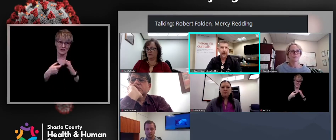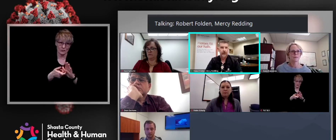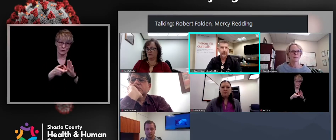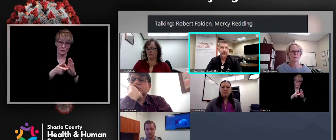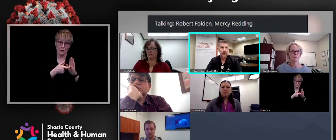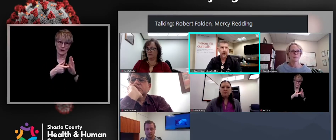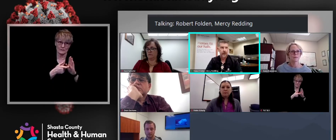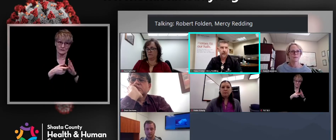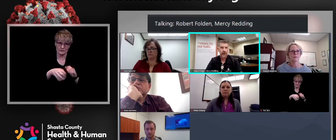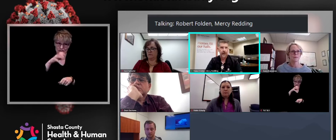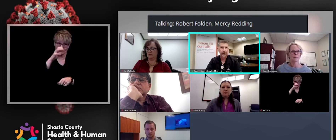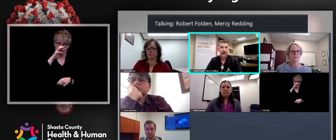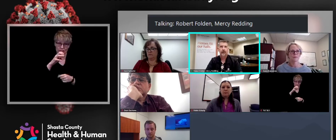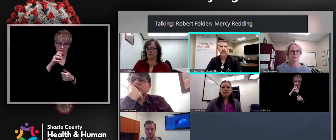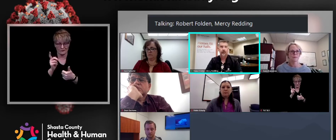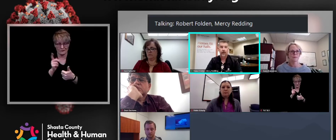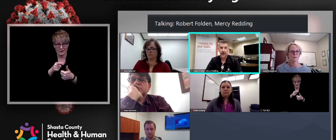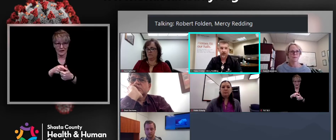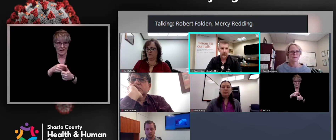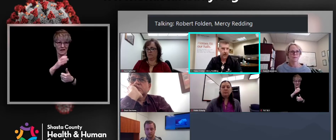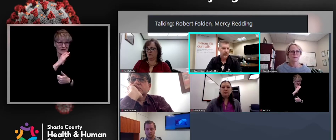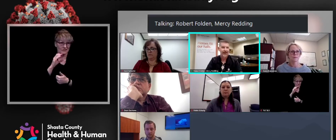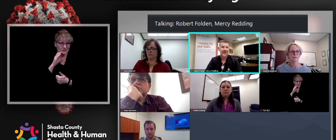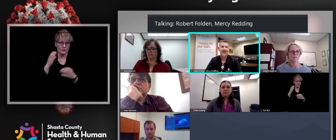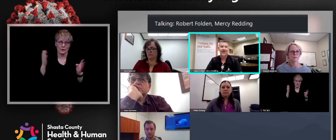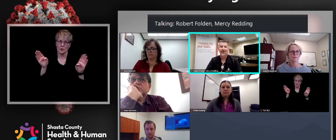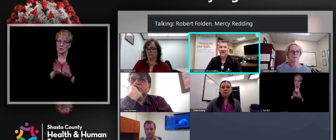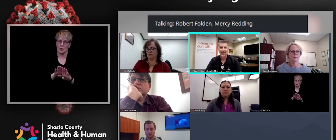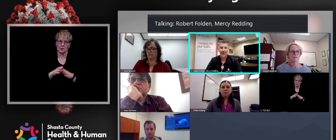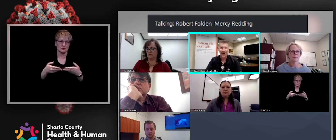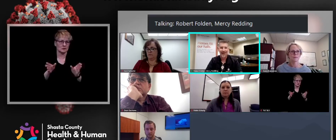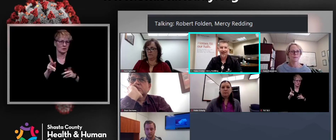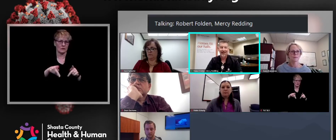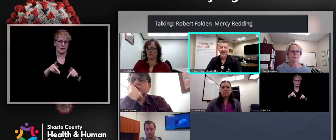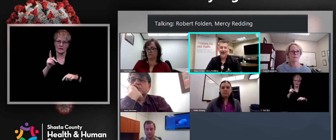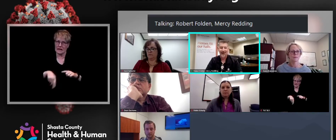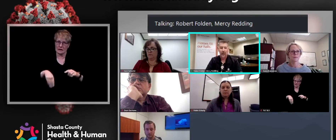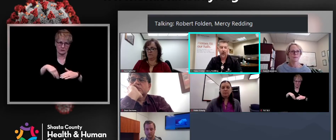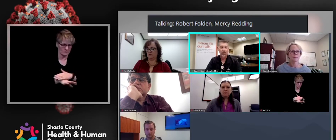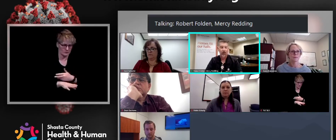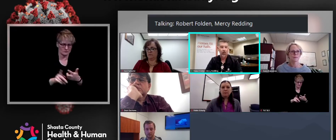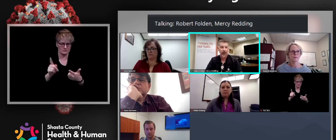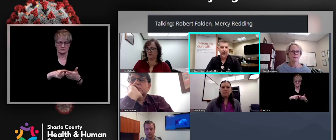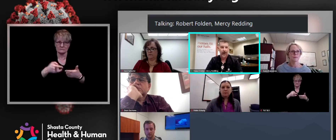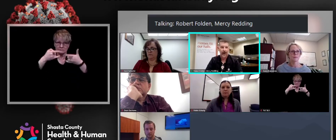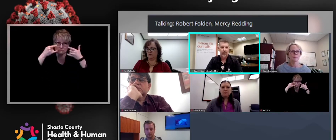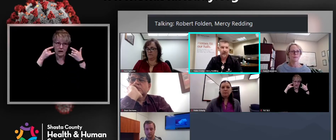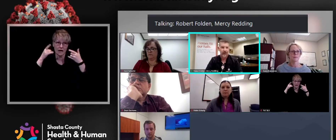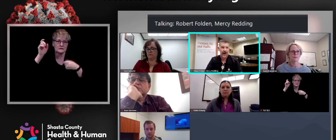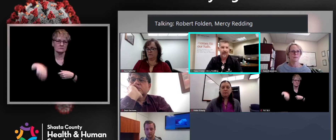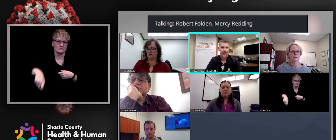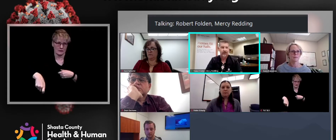be closed to the general public, folks need to wear masks, folks need to work with our staff